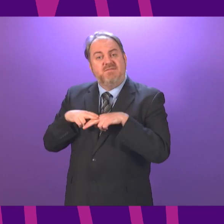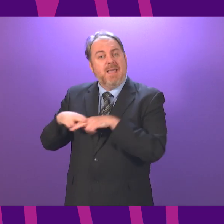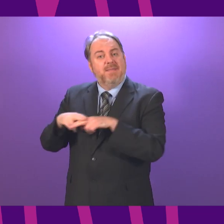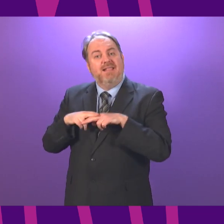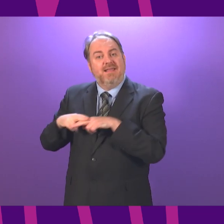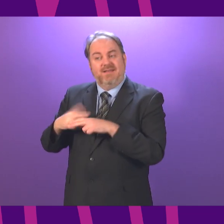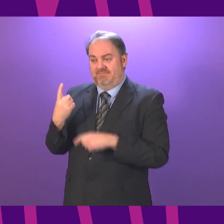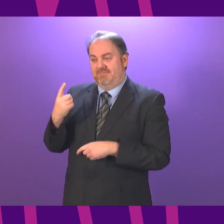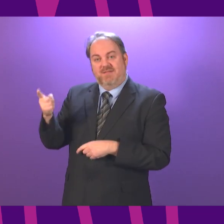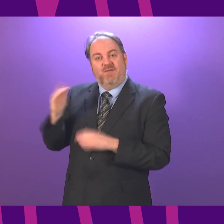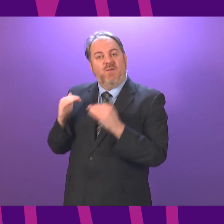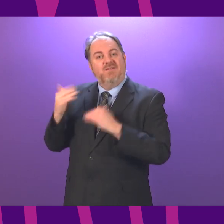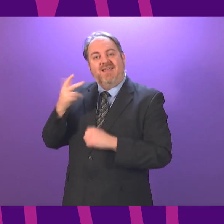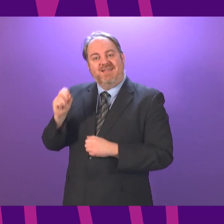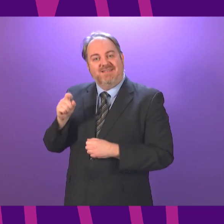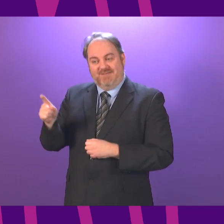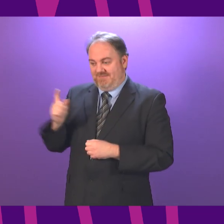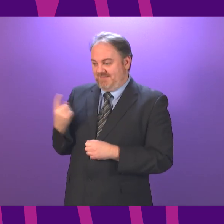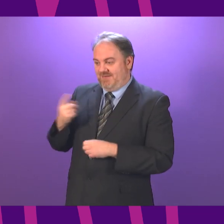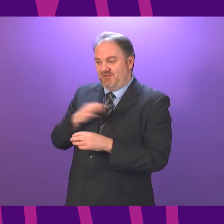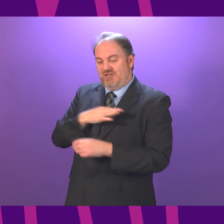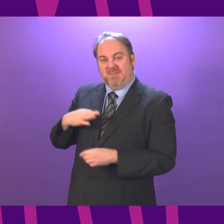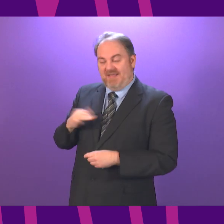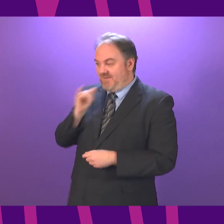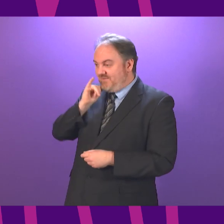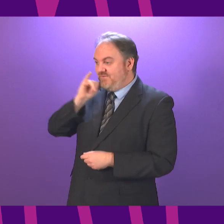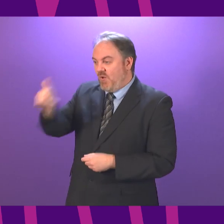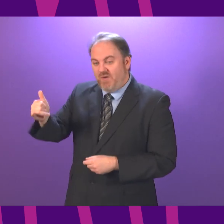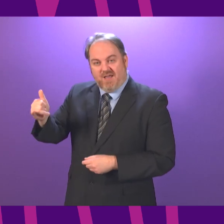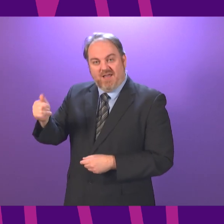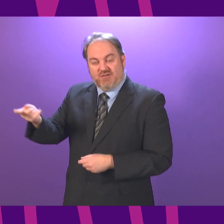category; she got a phone call from her practice and within a couple of days had her first dose